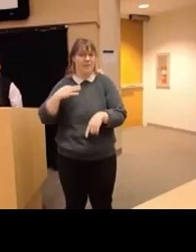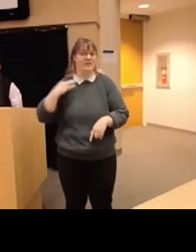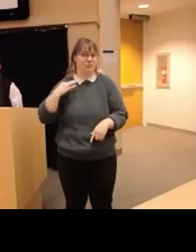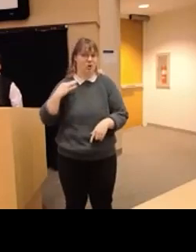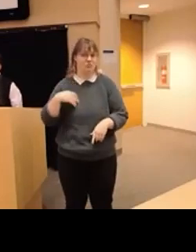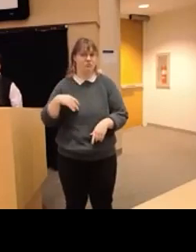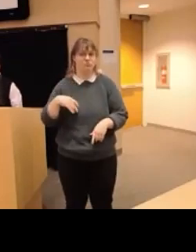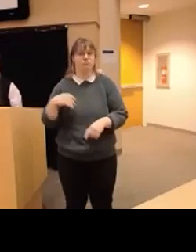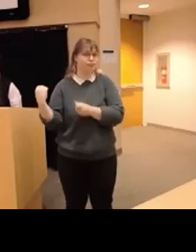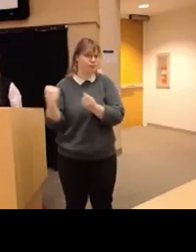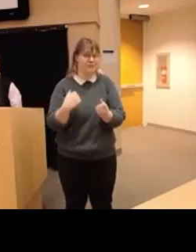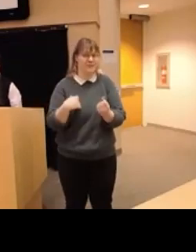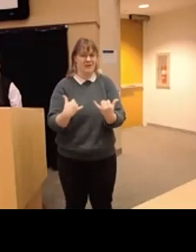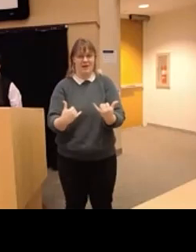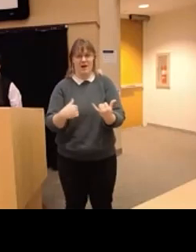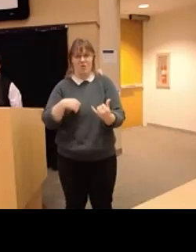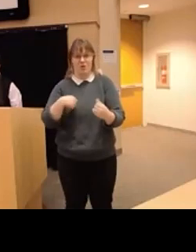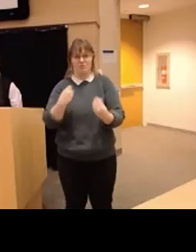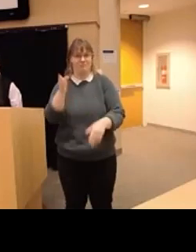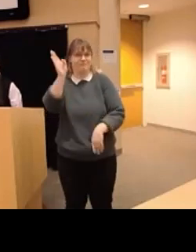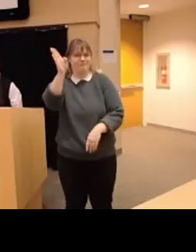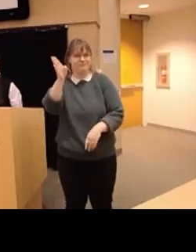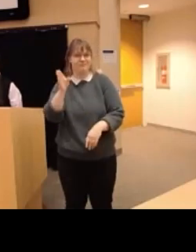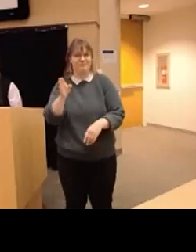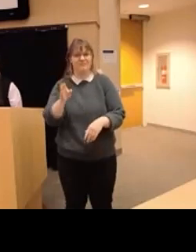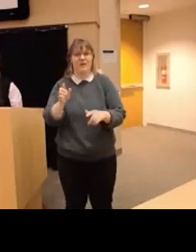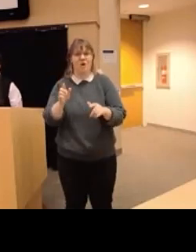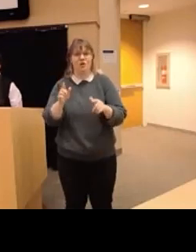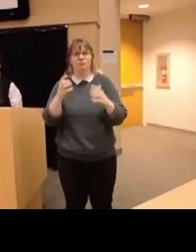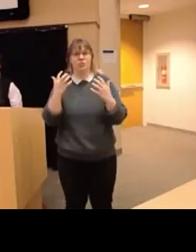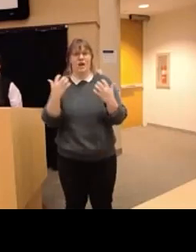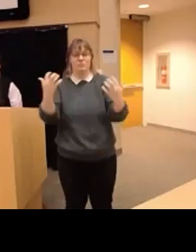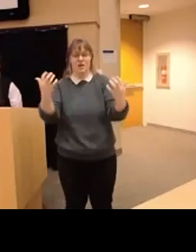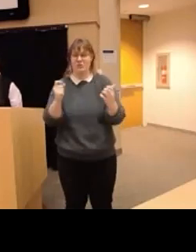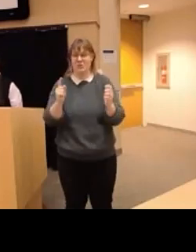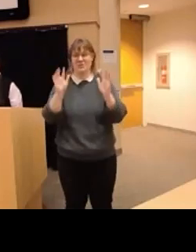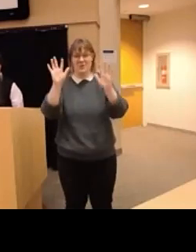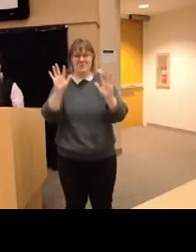and now he's giving us a grand run so it's such a great pleasure for me to introduce my good friend